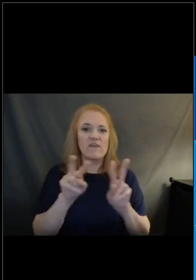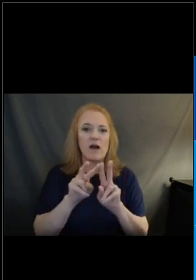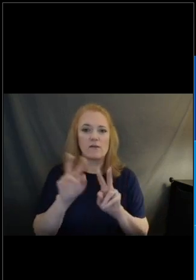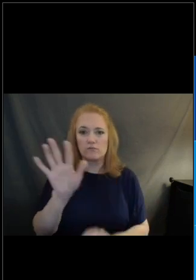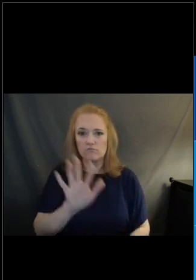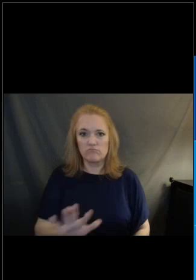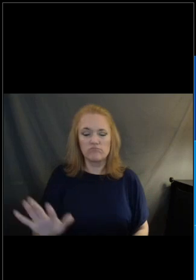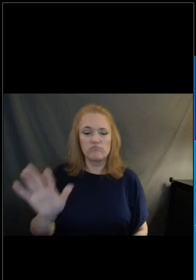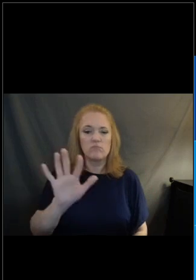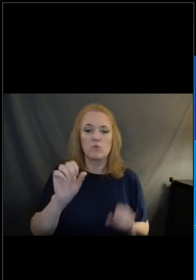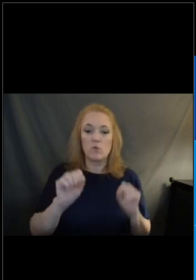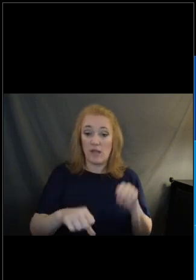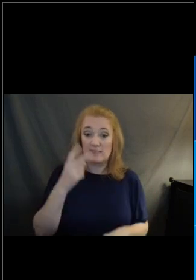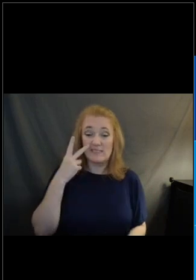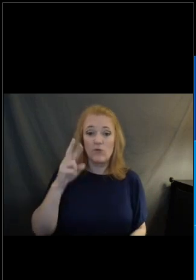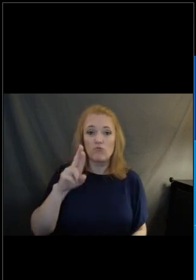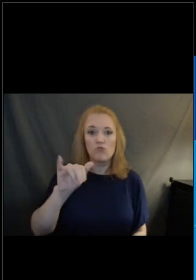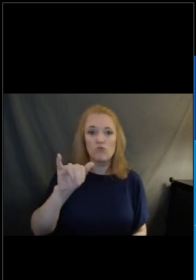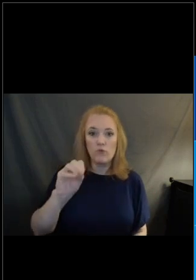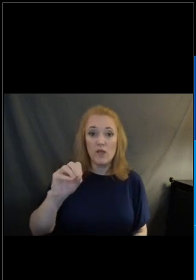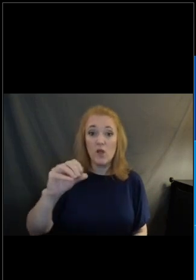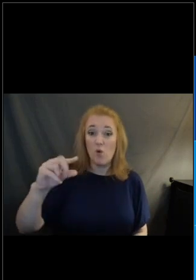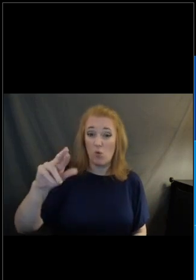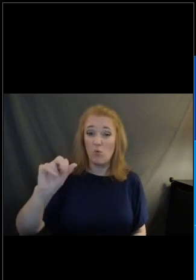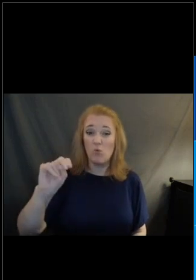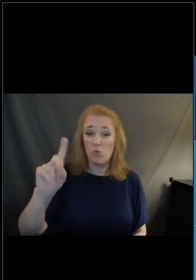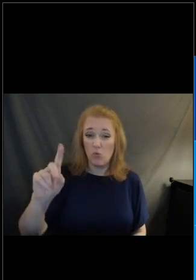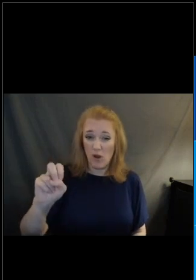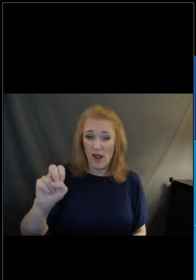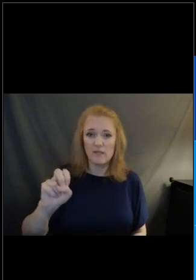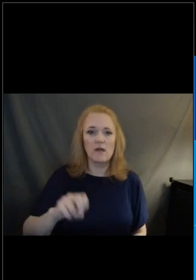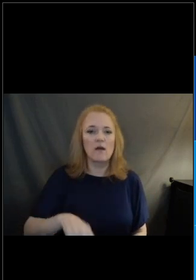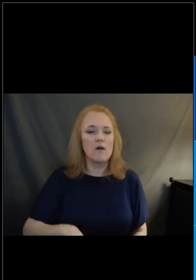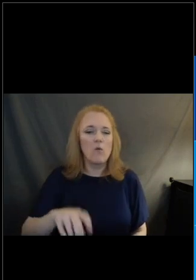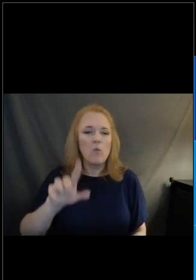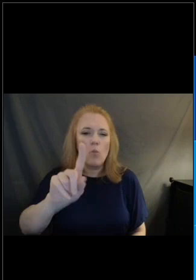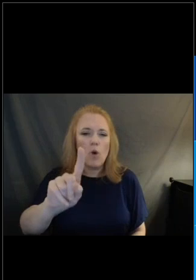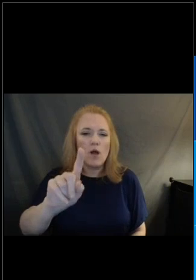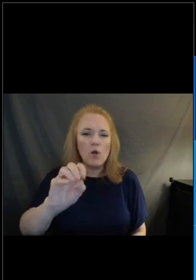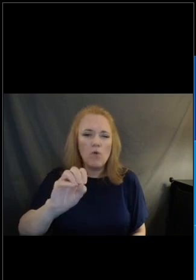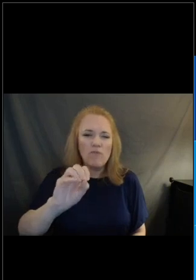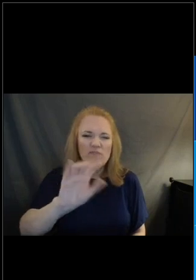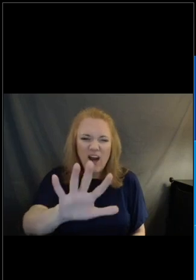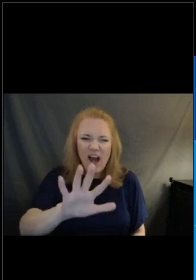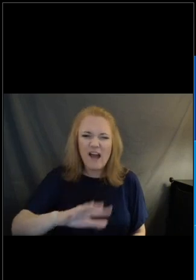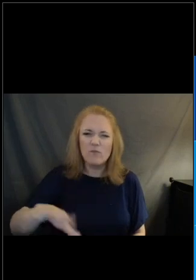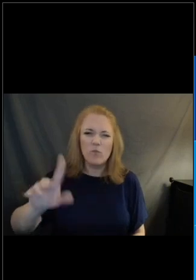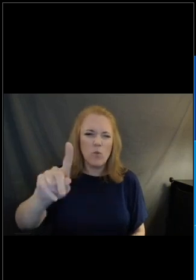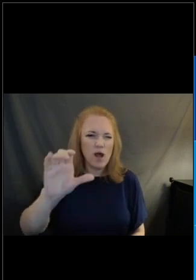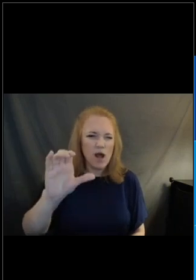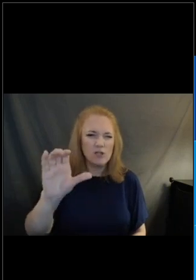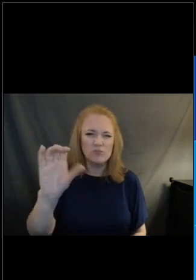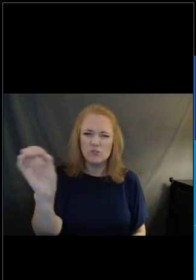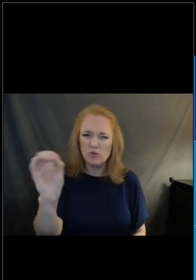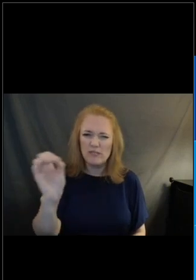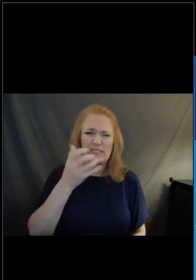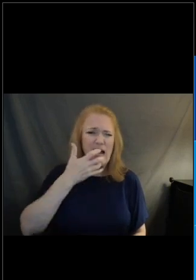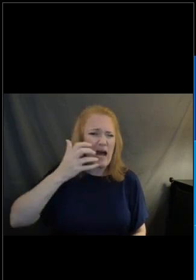Lower Rio Grand there in the 105 to 110 degree range, a broad swath of very unusually high heat